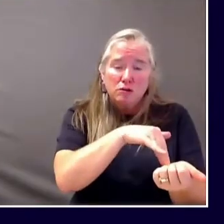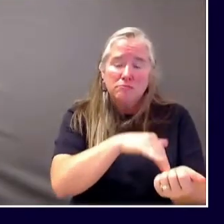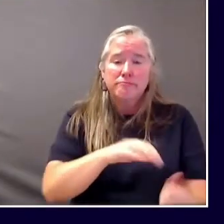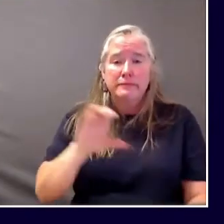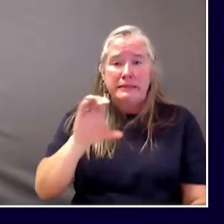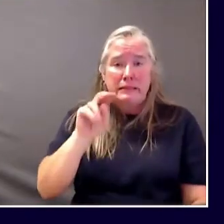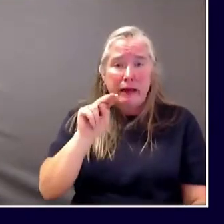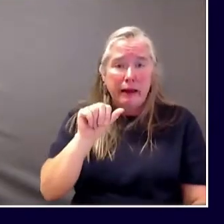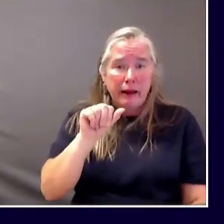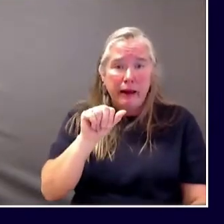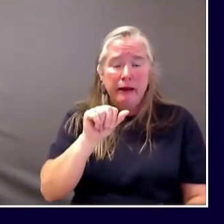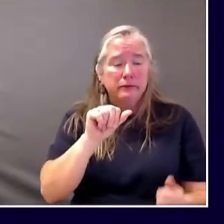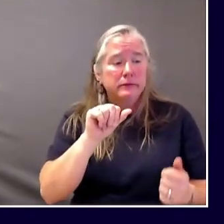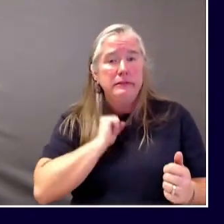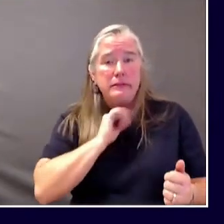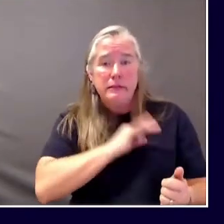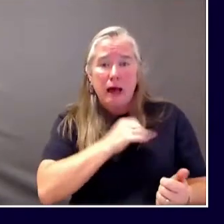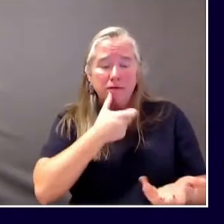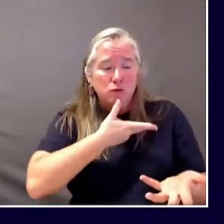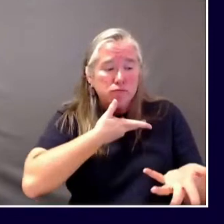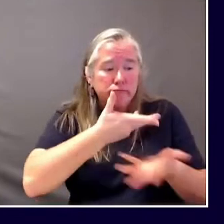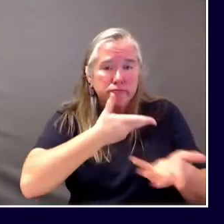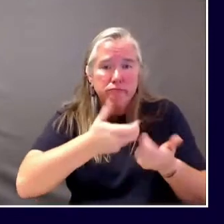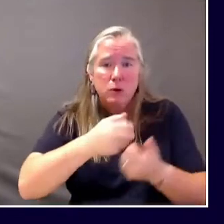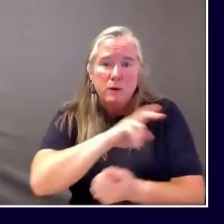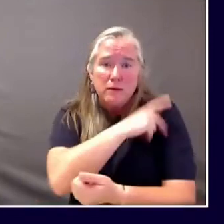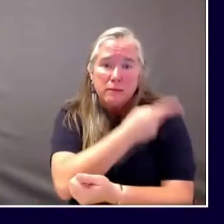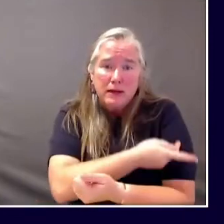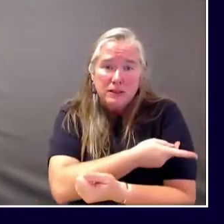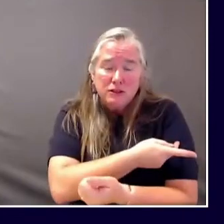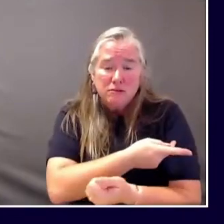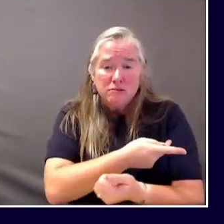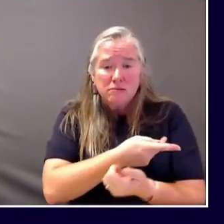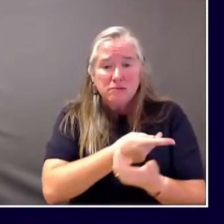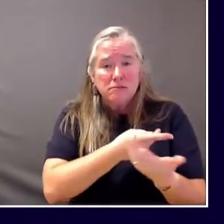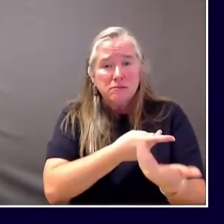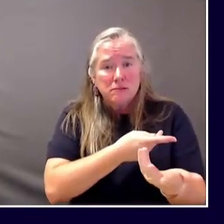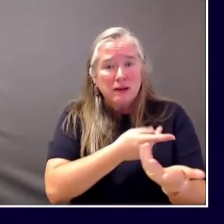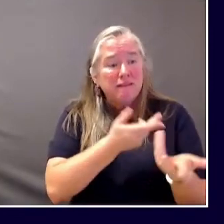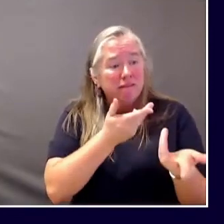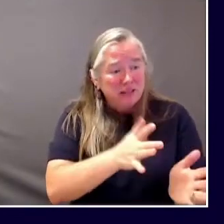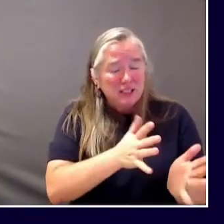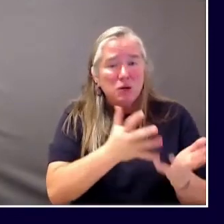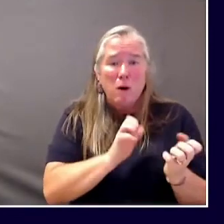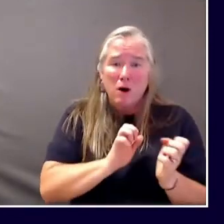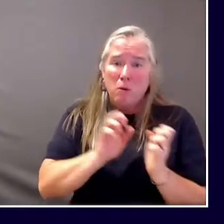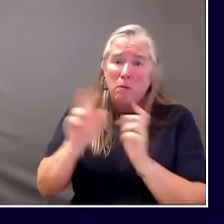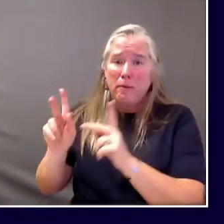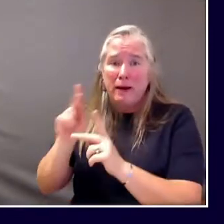of these patients and many